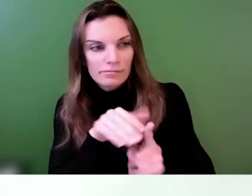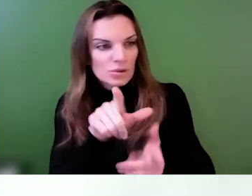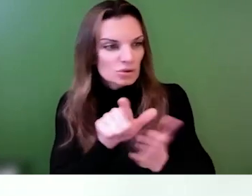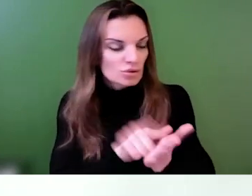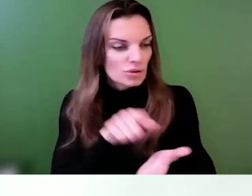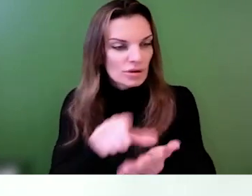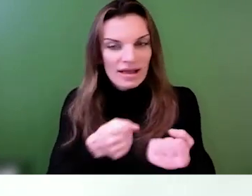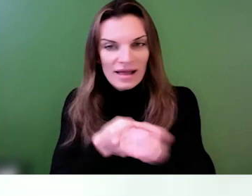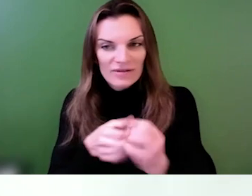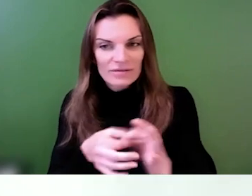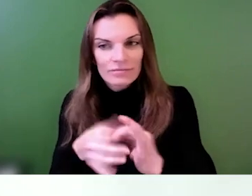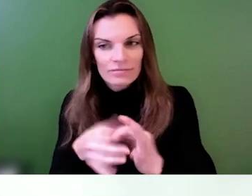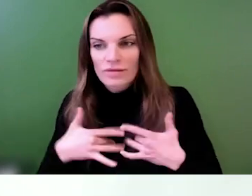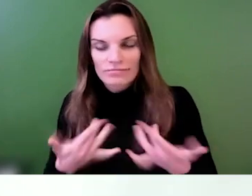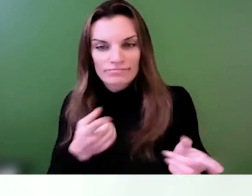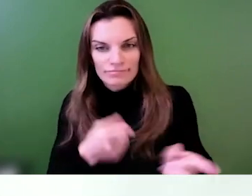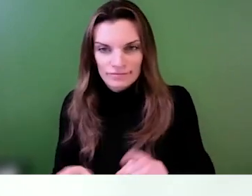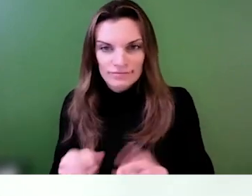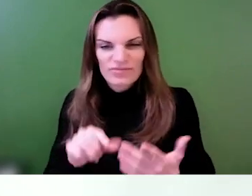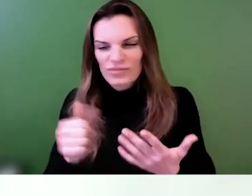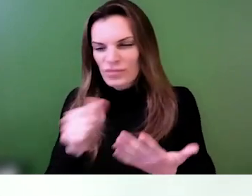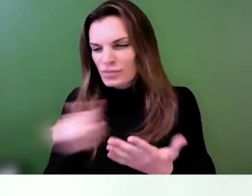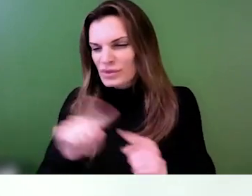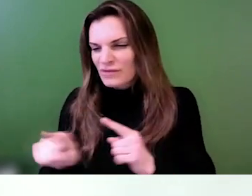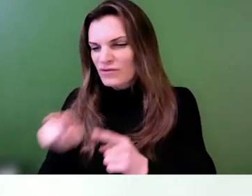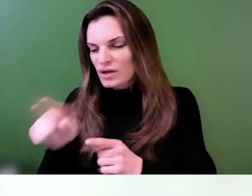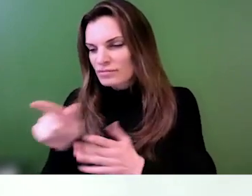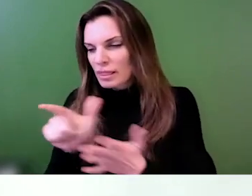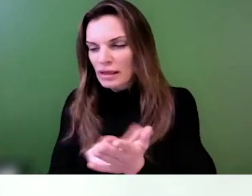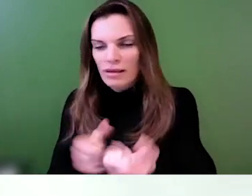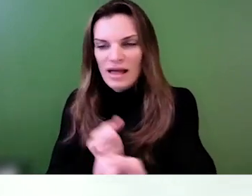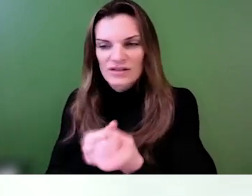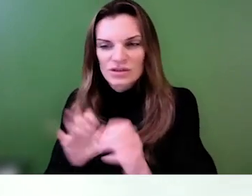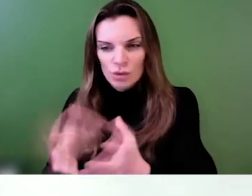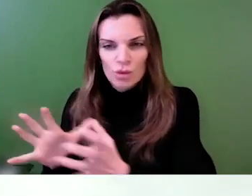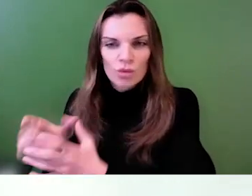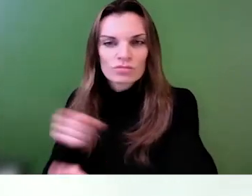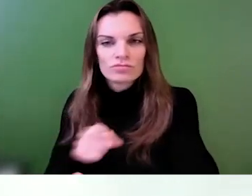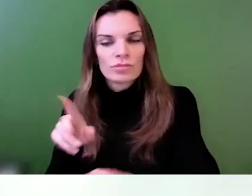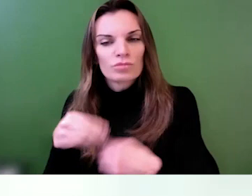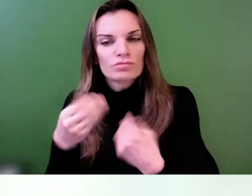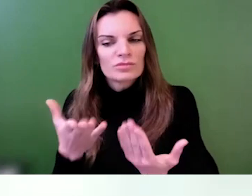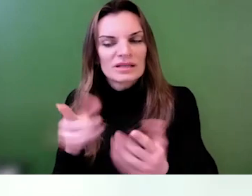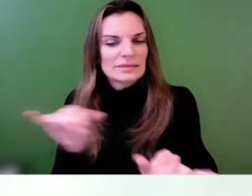your issue. There are other legal organizations, legal advocacy groups that provide similar services. You can reach